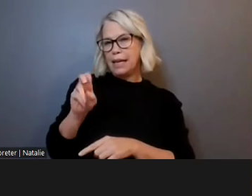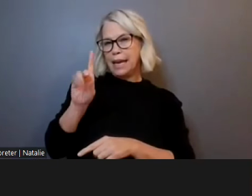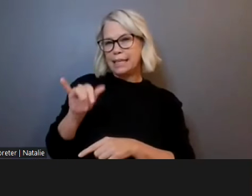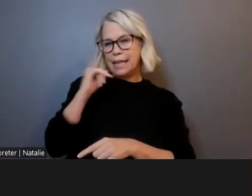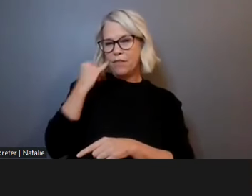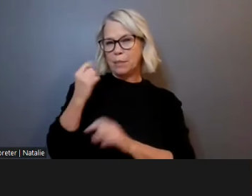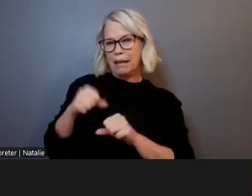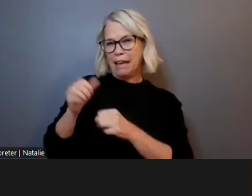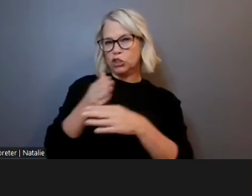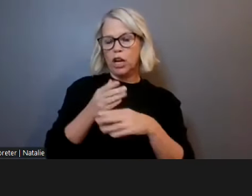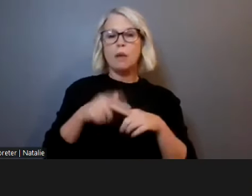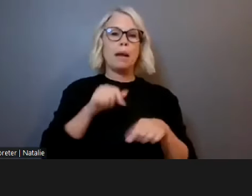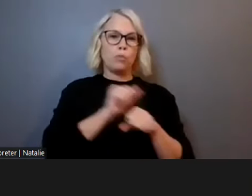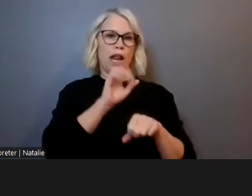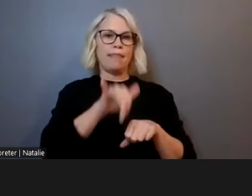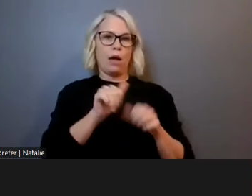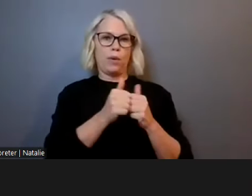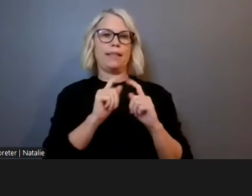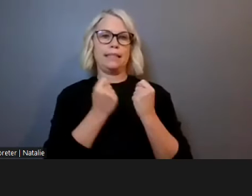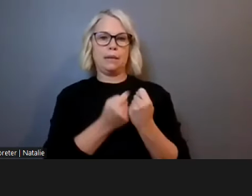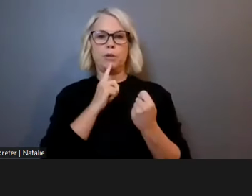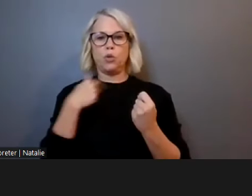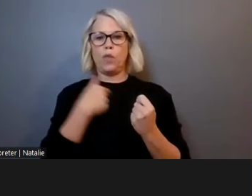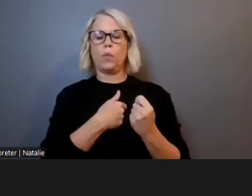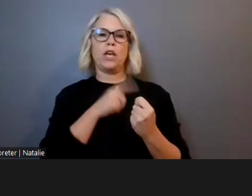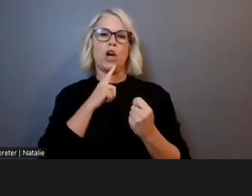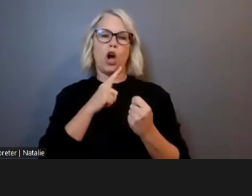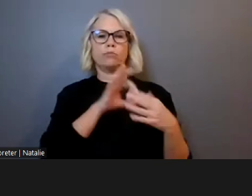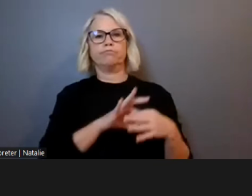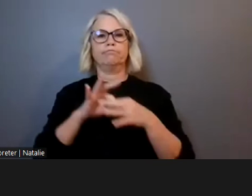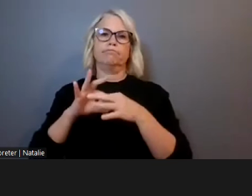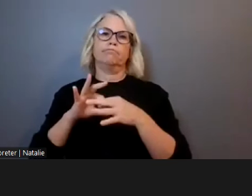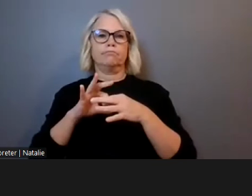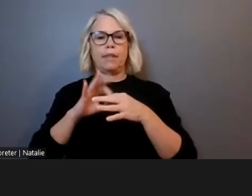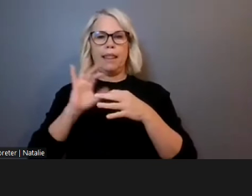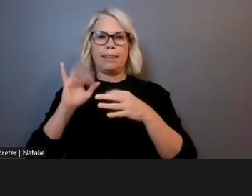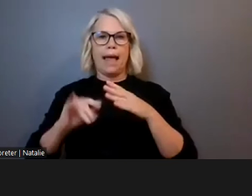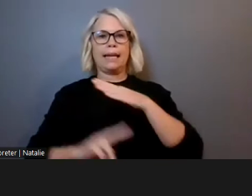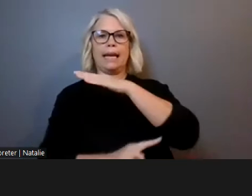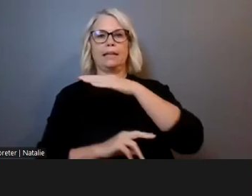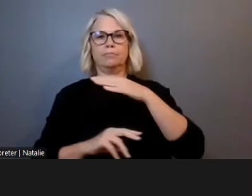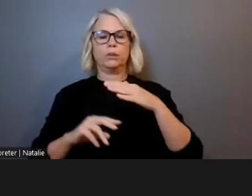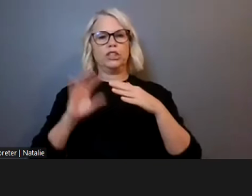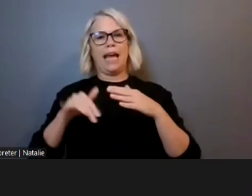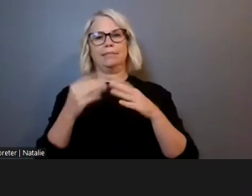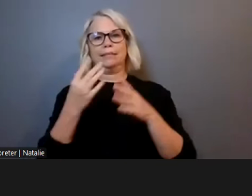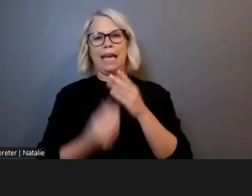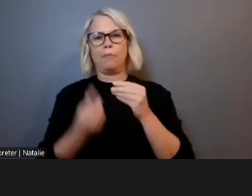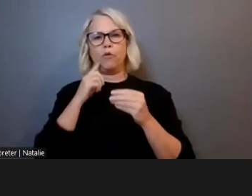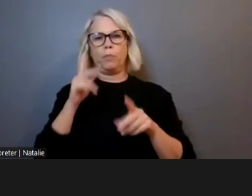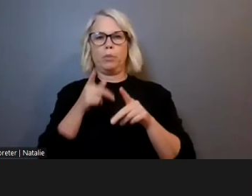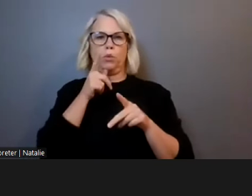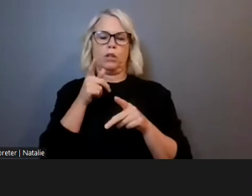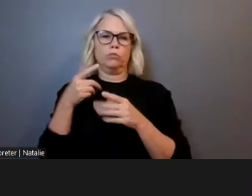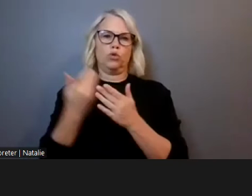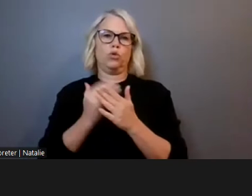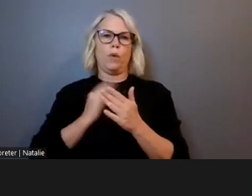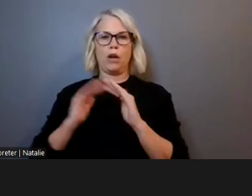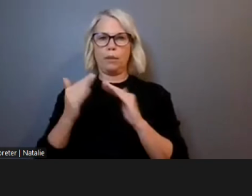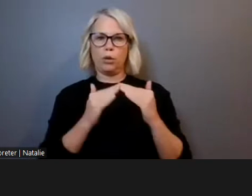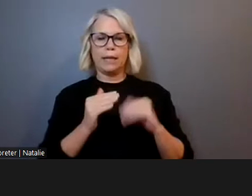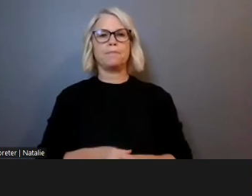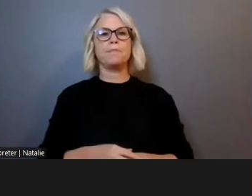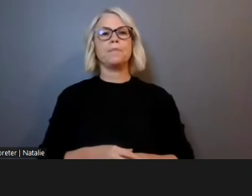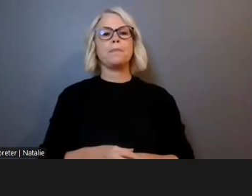been working on to make sure we are bridging that gap for folks who are new to our community.